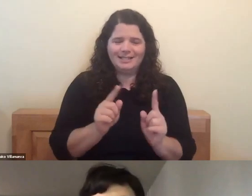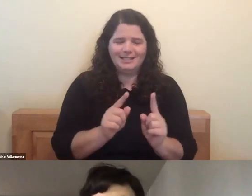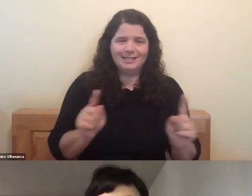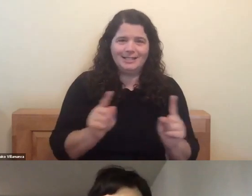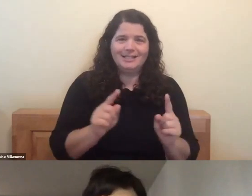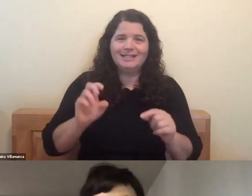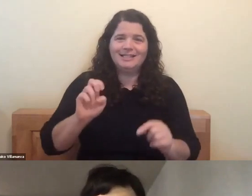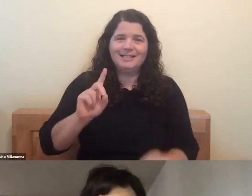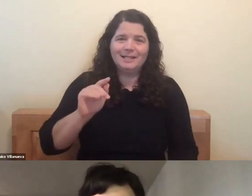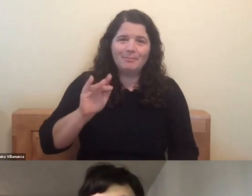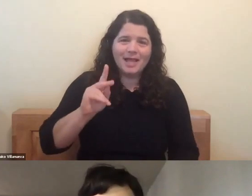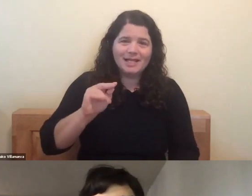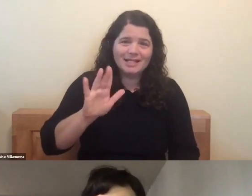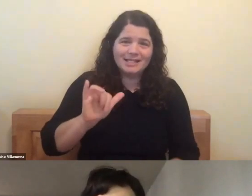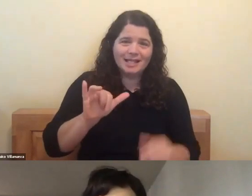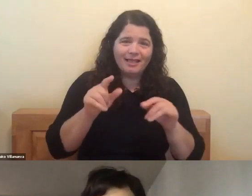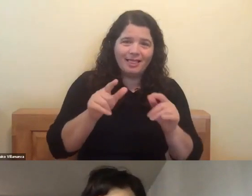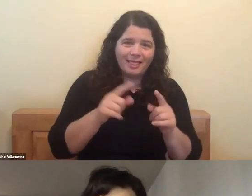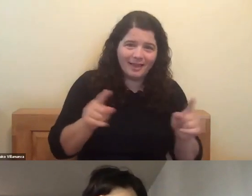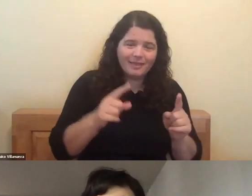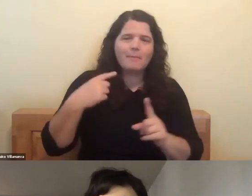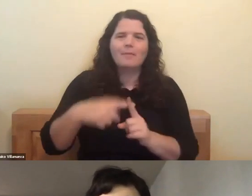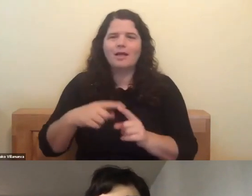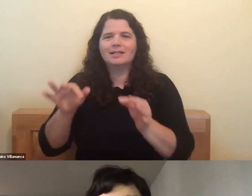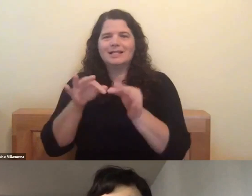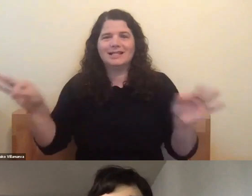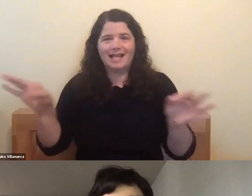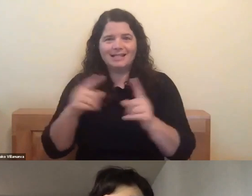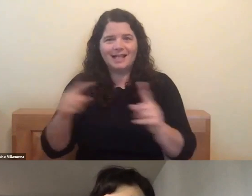you really need to gather a lot of data especially if you're looking at speech is what i found like